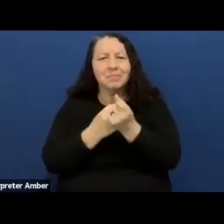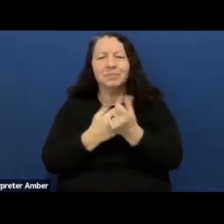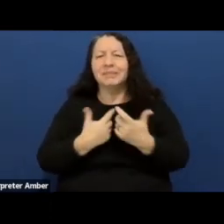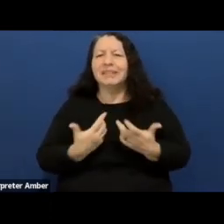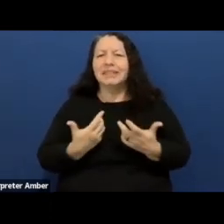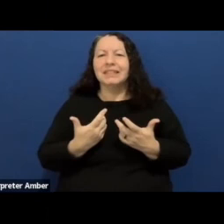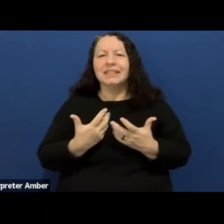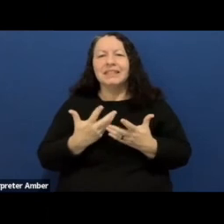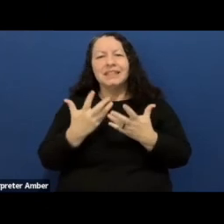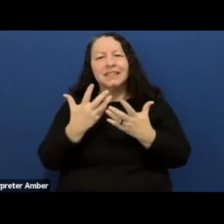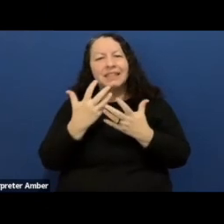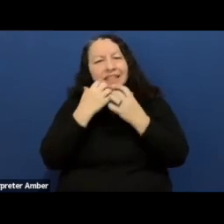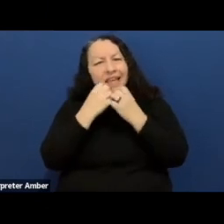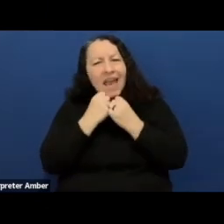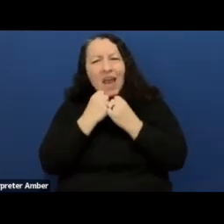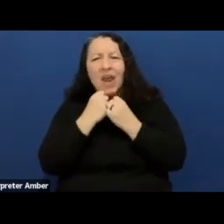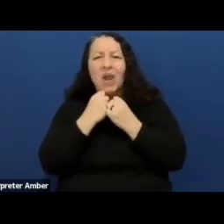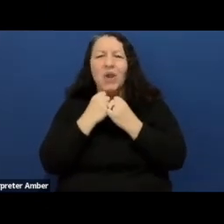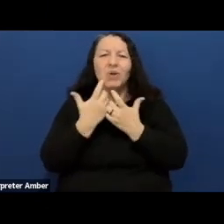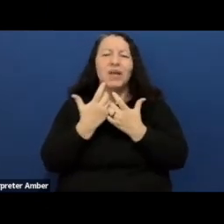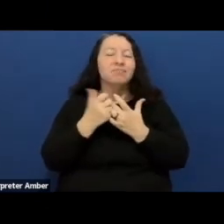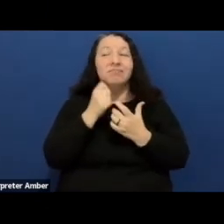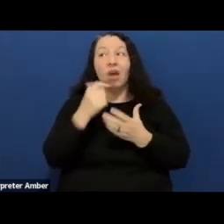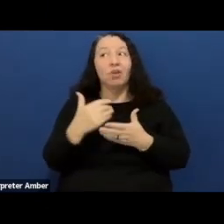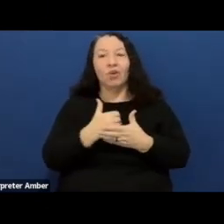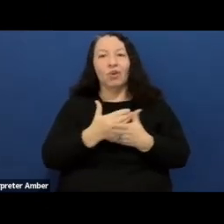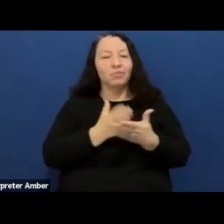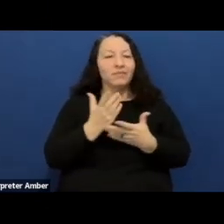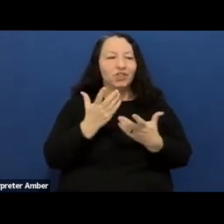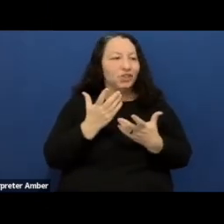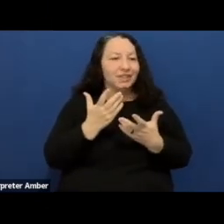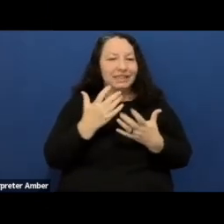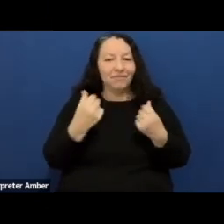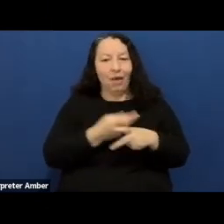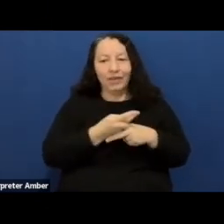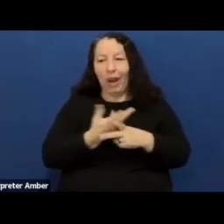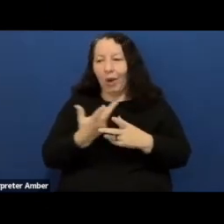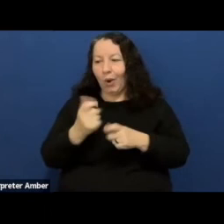and love that sustain me, the tenderness and care, the unearned privileges of ongoing healthcare